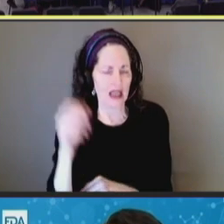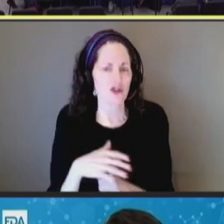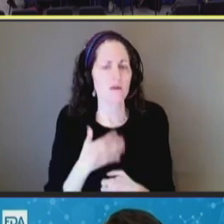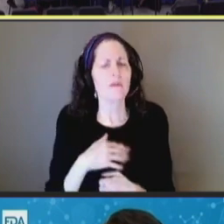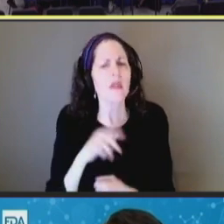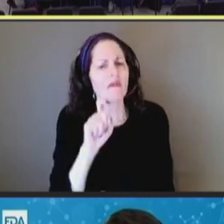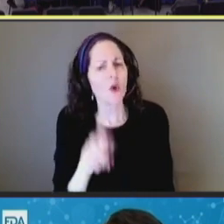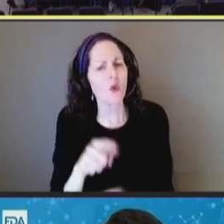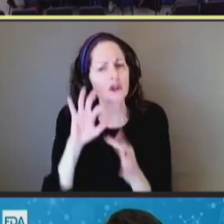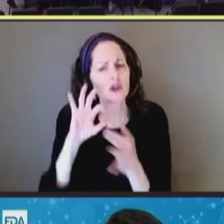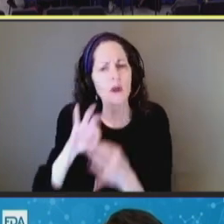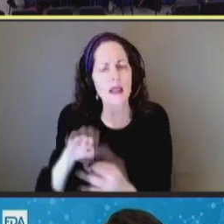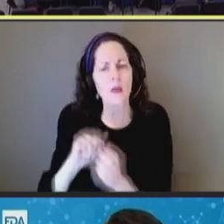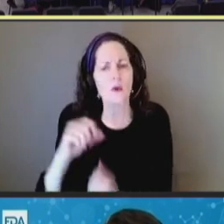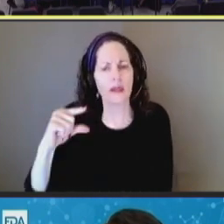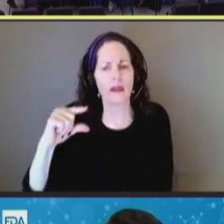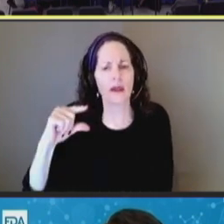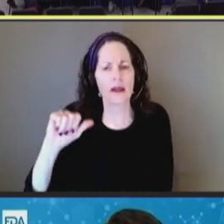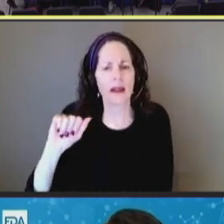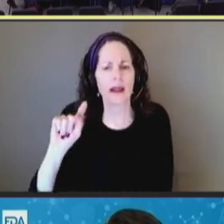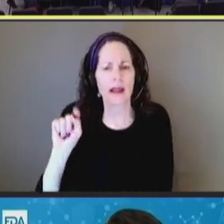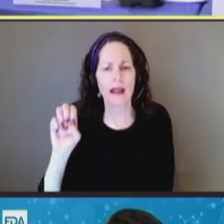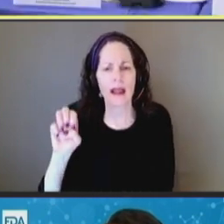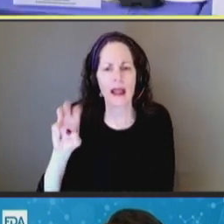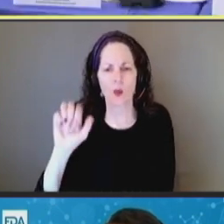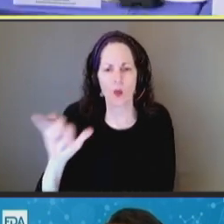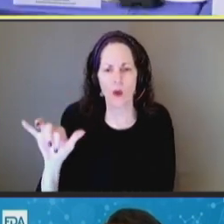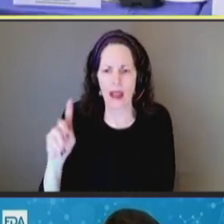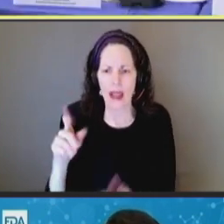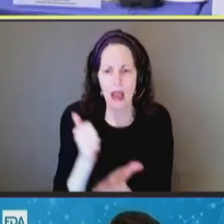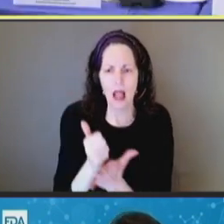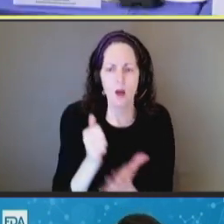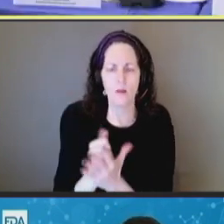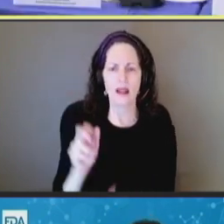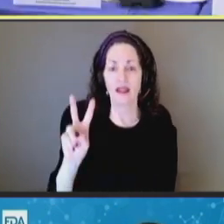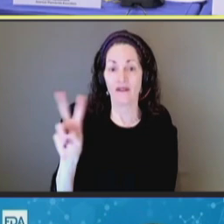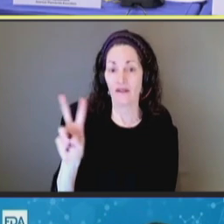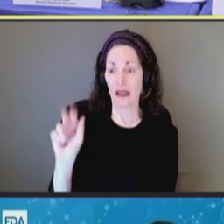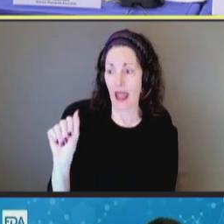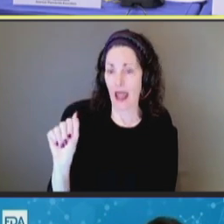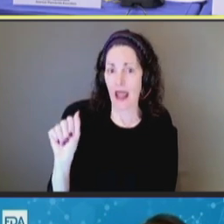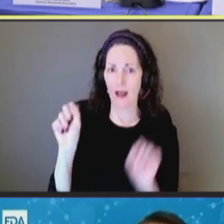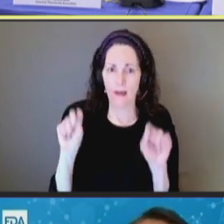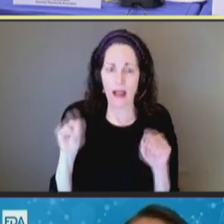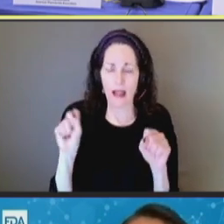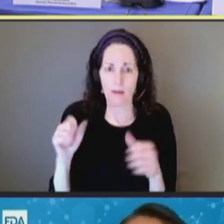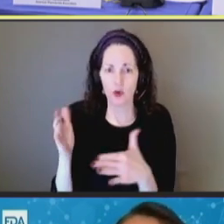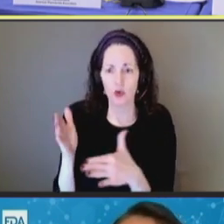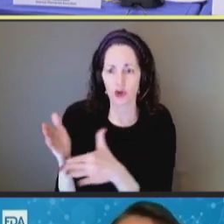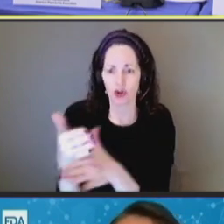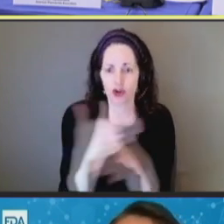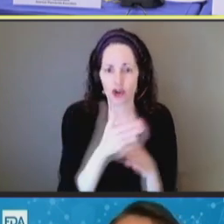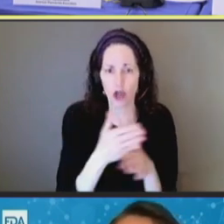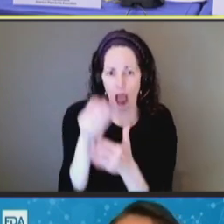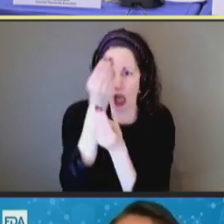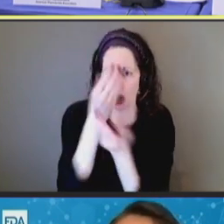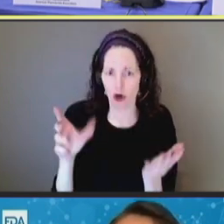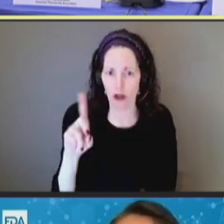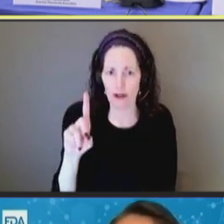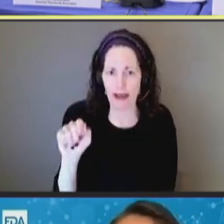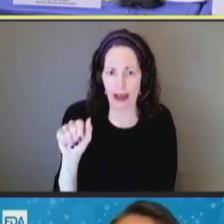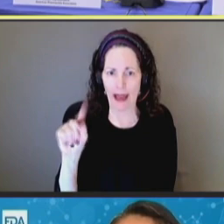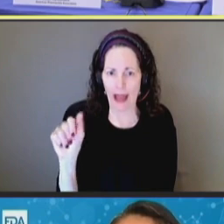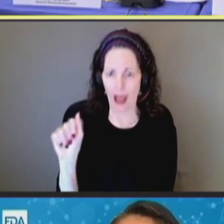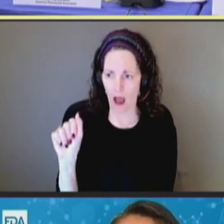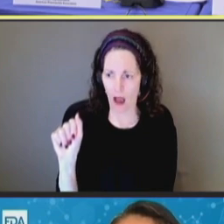and facilitating the VA being able to share data. Is there any further discussion of how